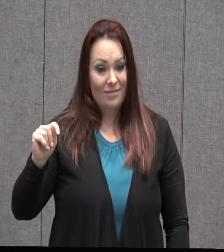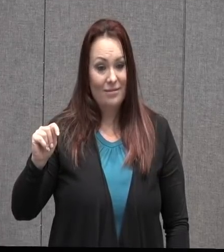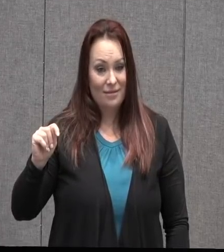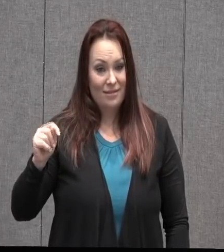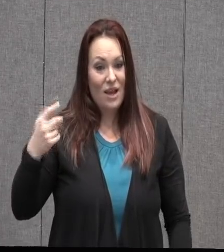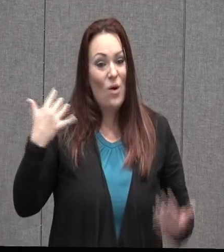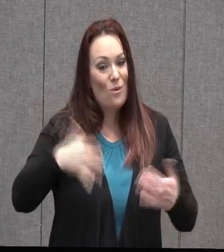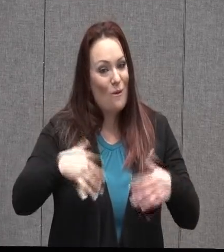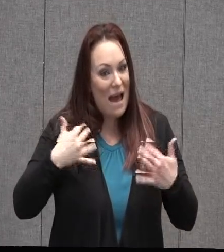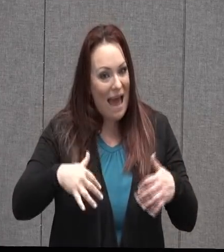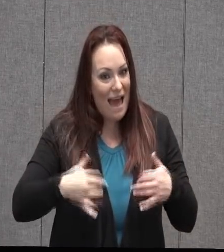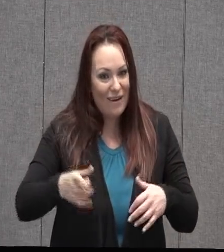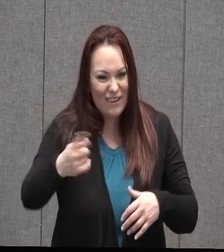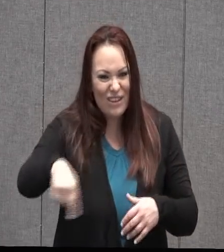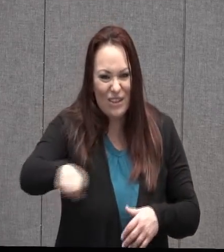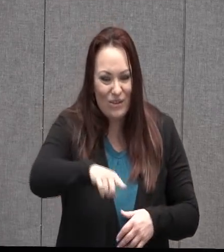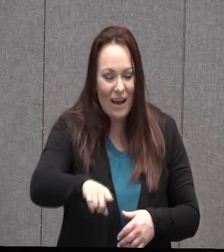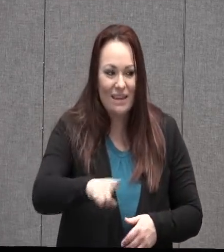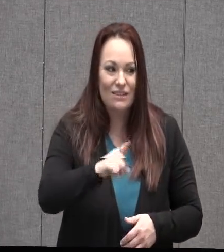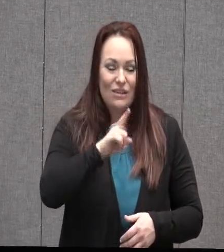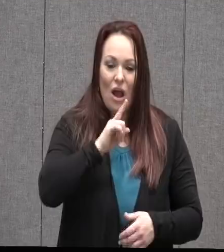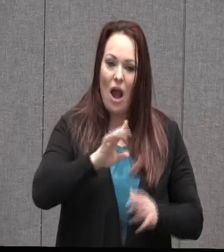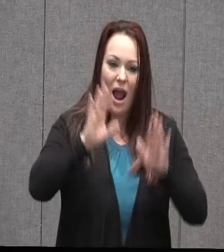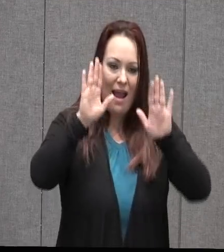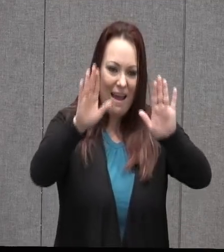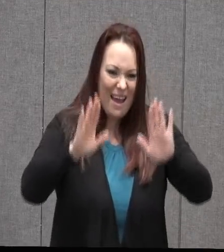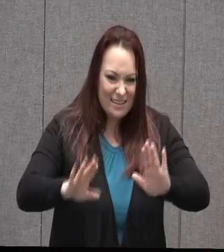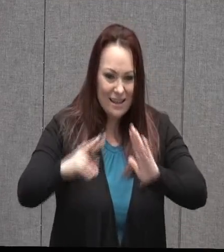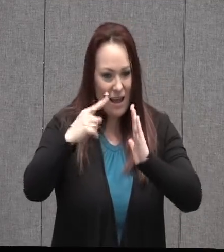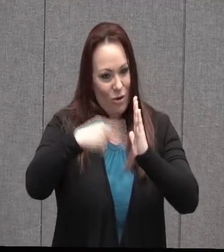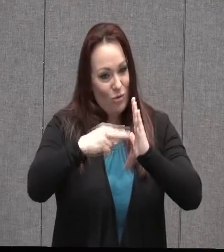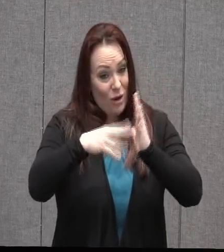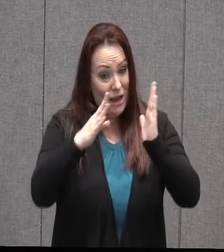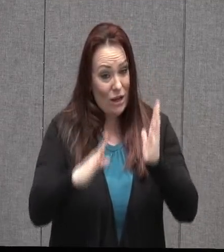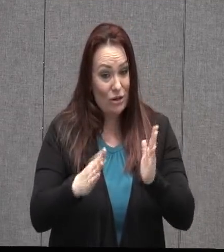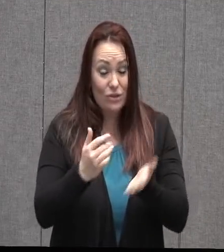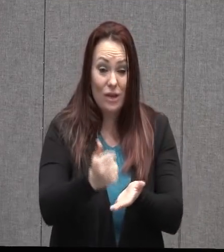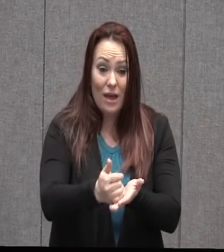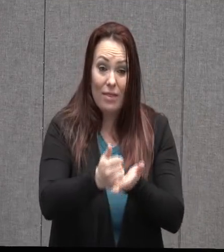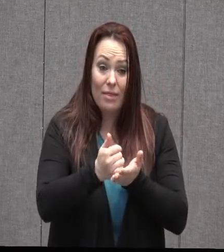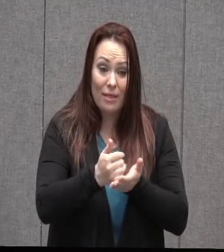Wow, you guys are super readers. Thank you so much for helping me sort those words out.